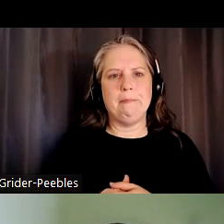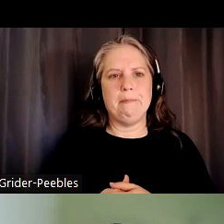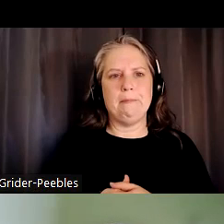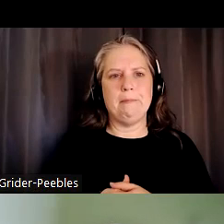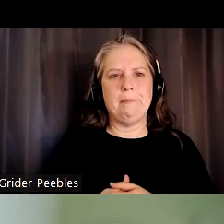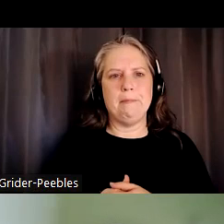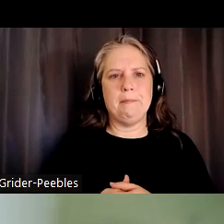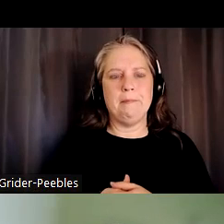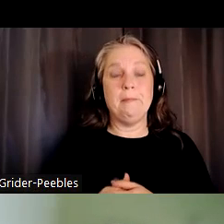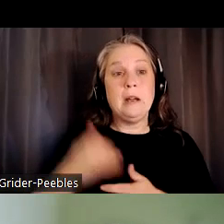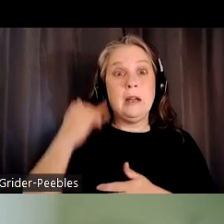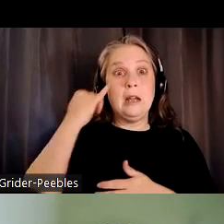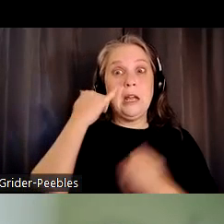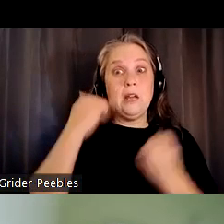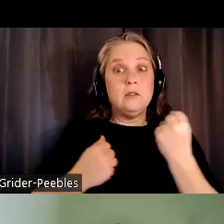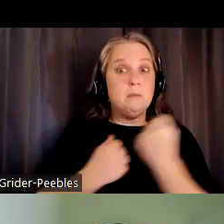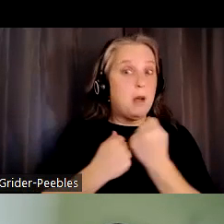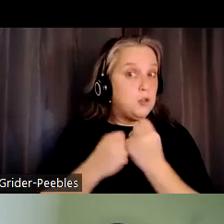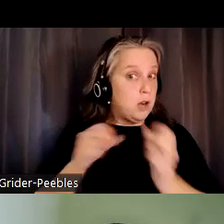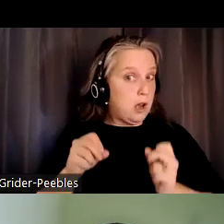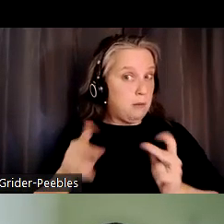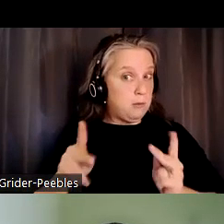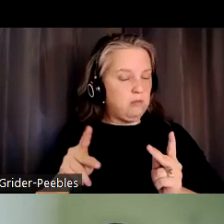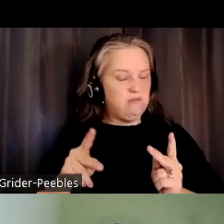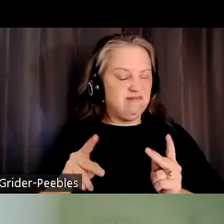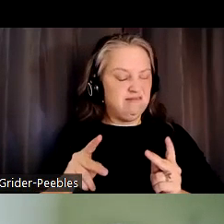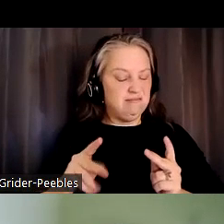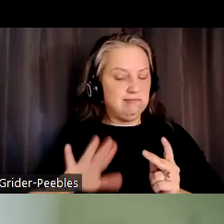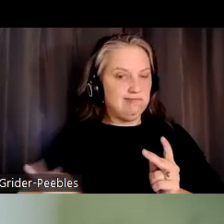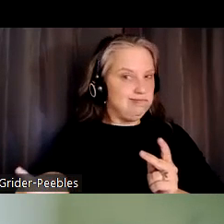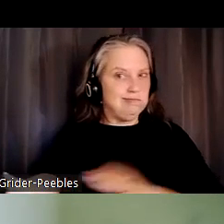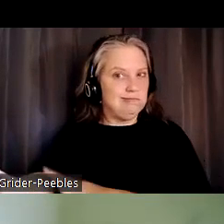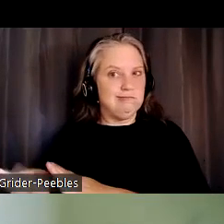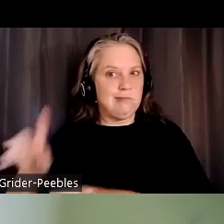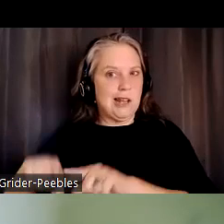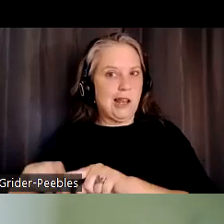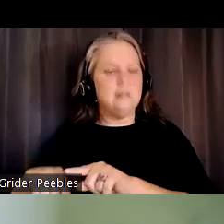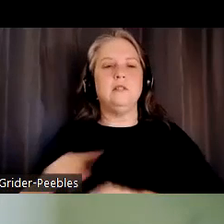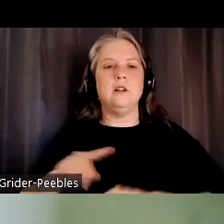If a sponsorship opportunity is not the right fit for you, but you are looking for another way to support